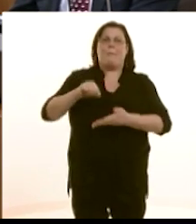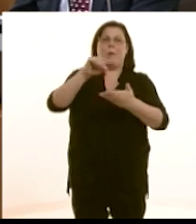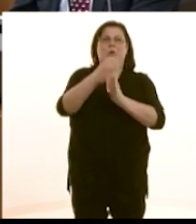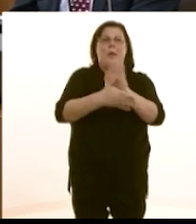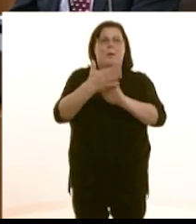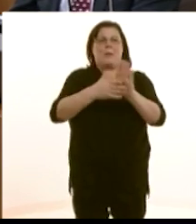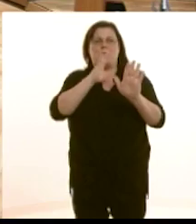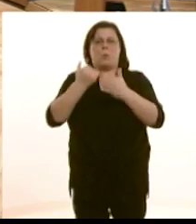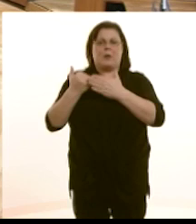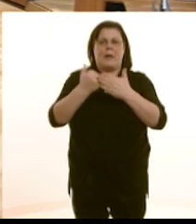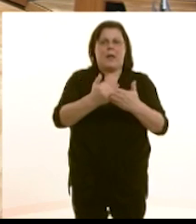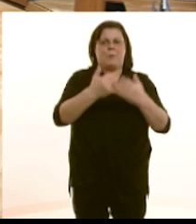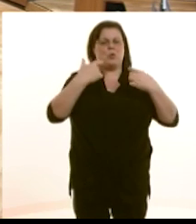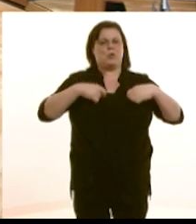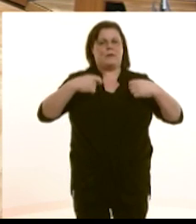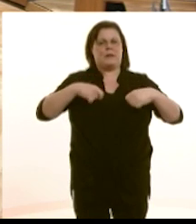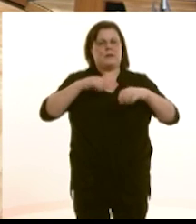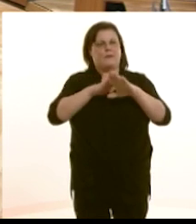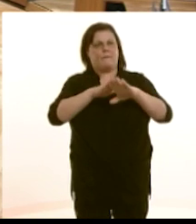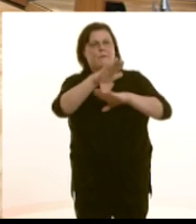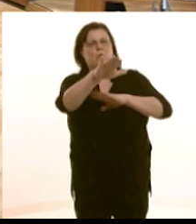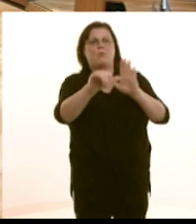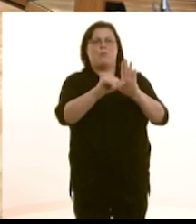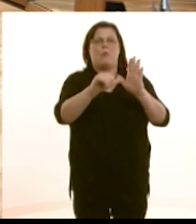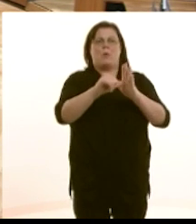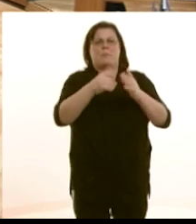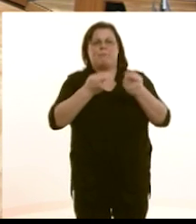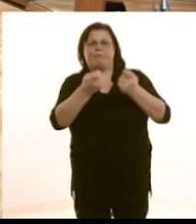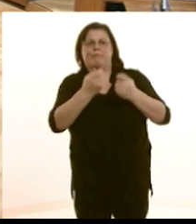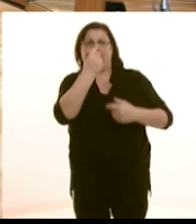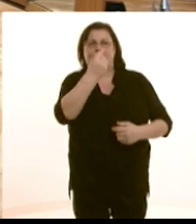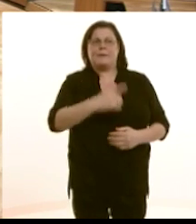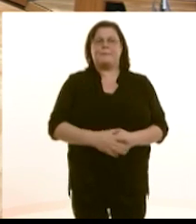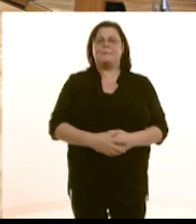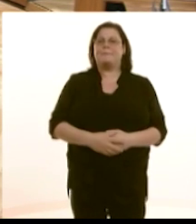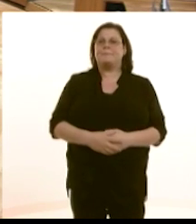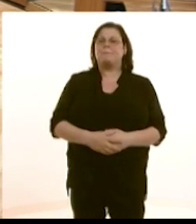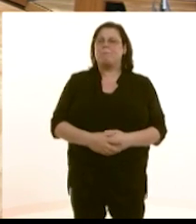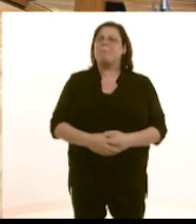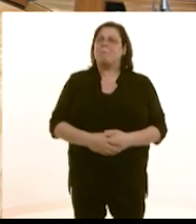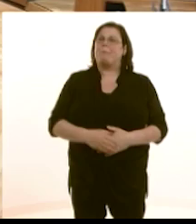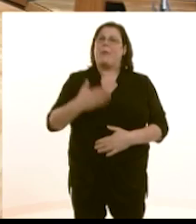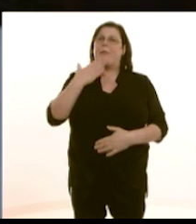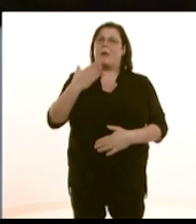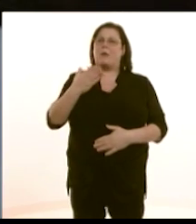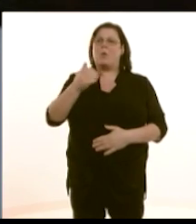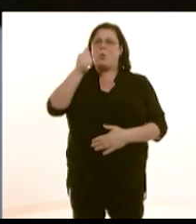ahead. Altaf Hussain: Thank you very much, First Minister. First Minister, while we welcome the additional money in the budget of social